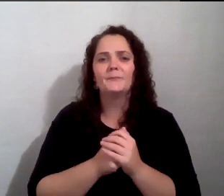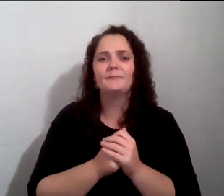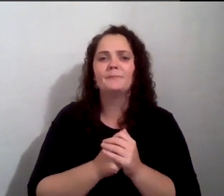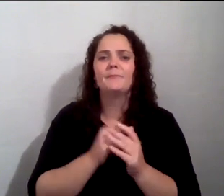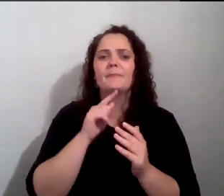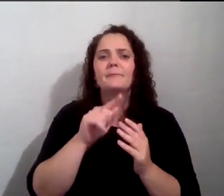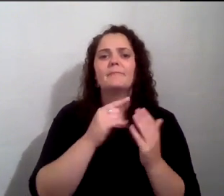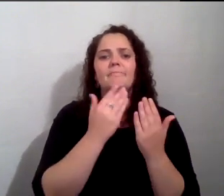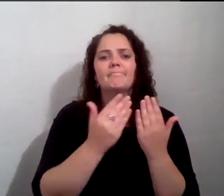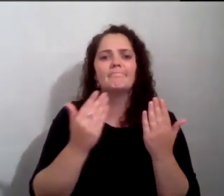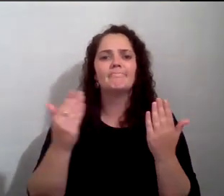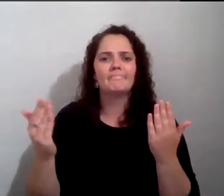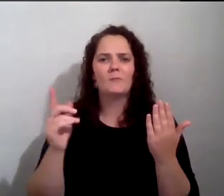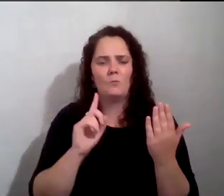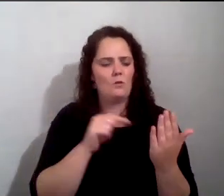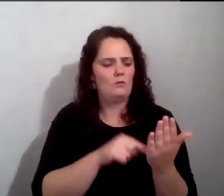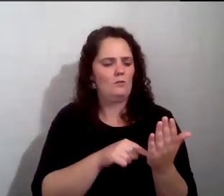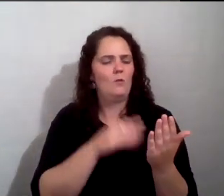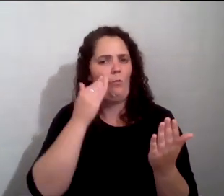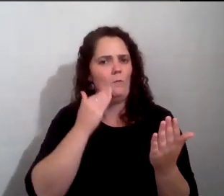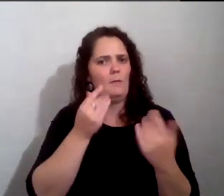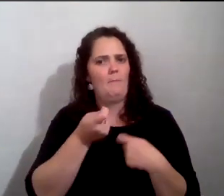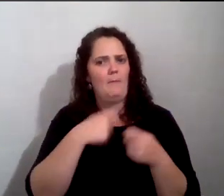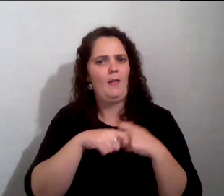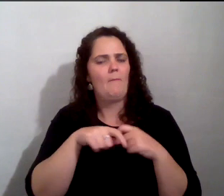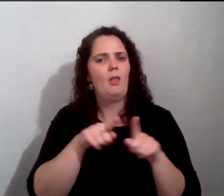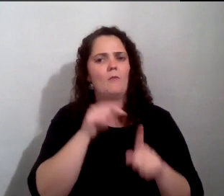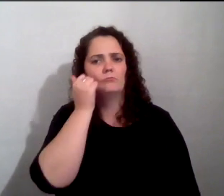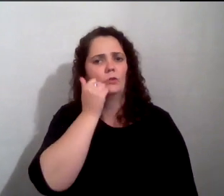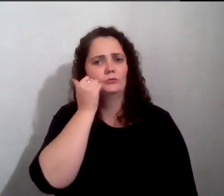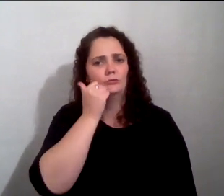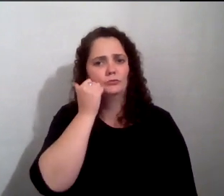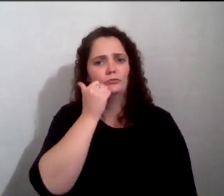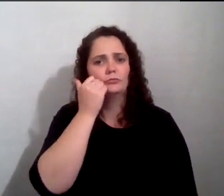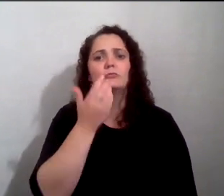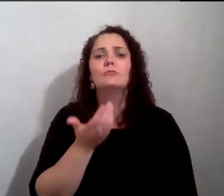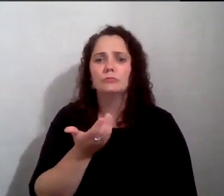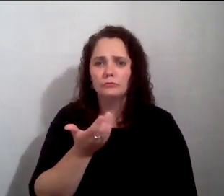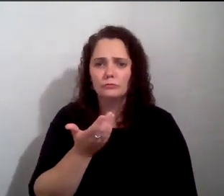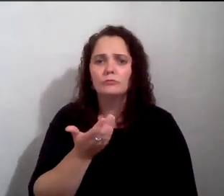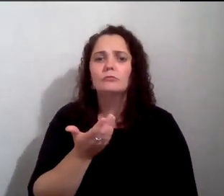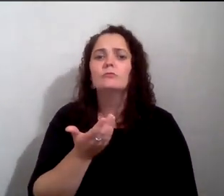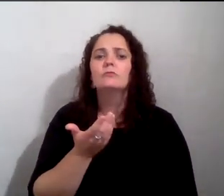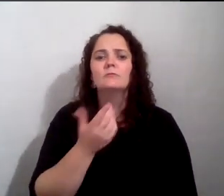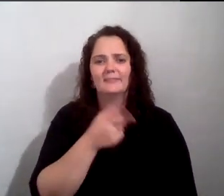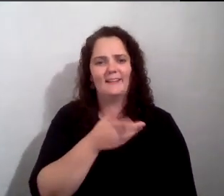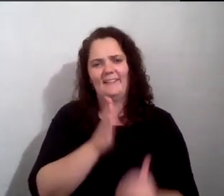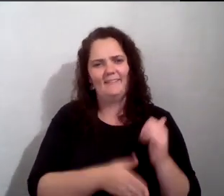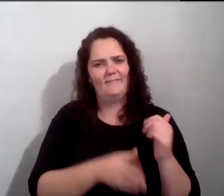the Second World War. Here we have two works by Charles Blackman which are currently on display.